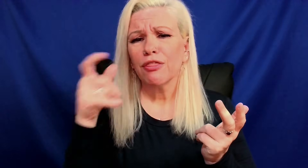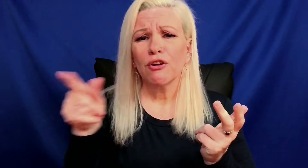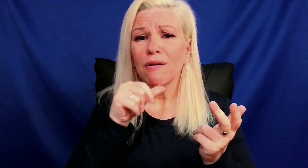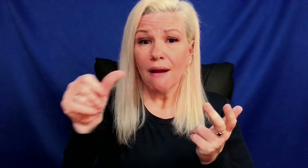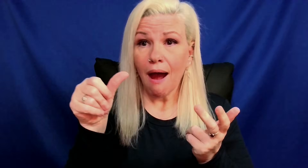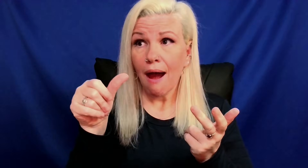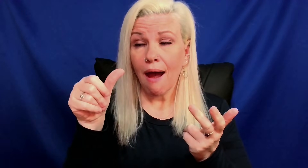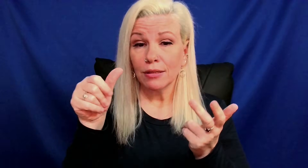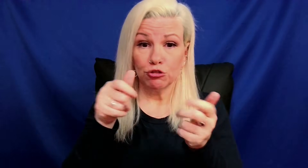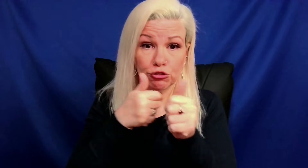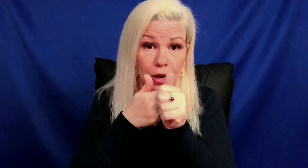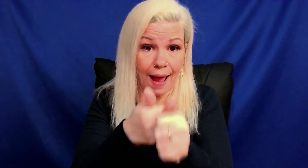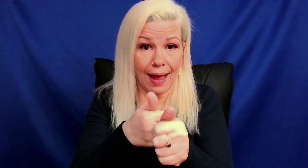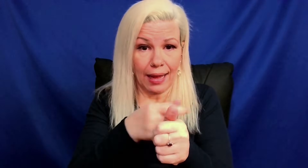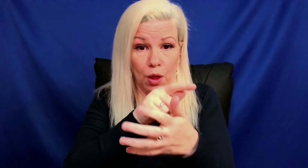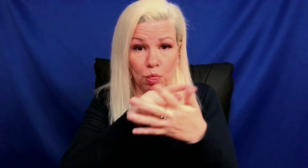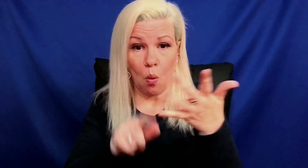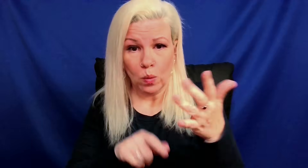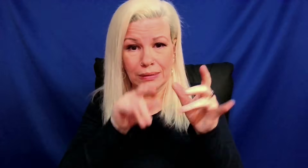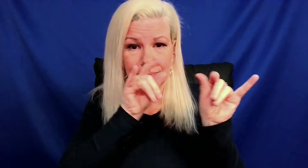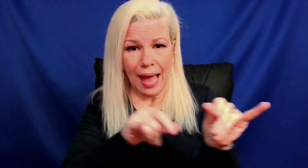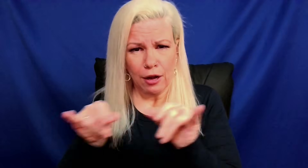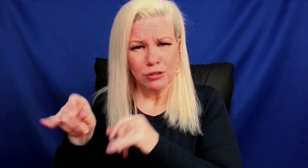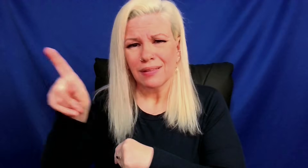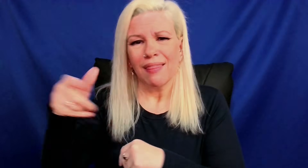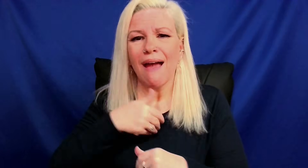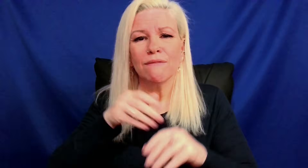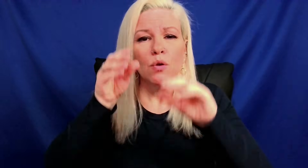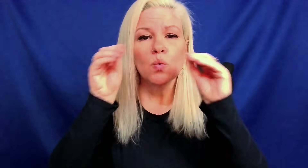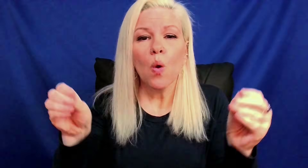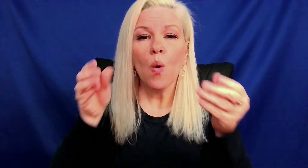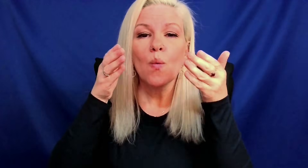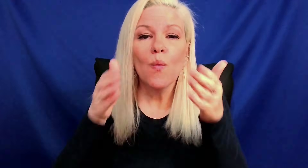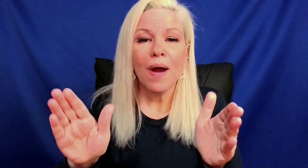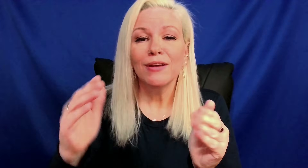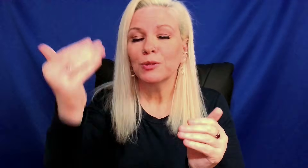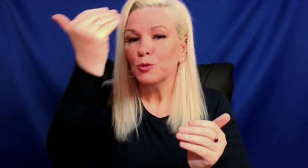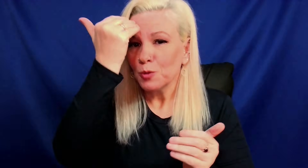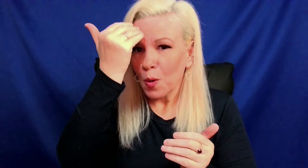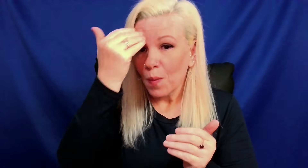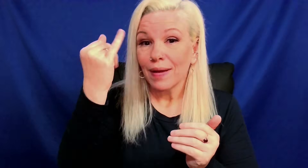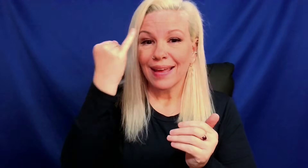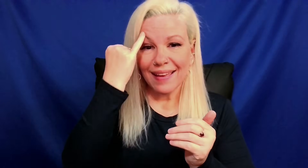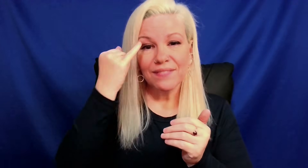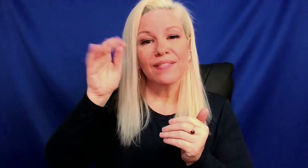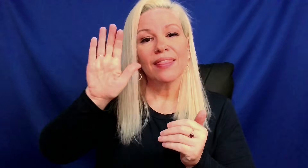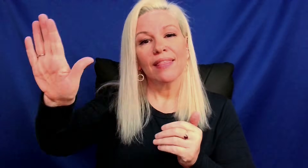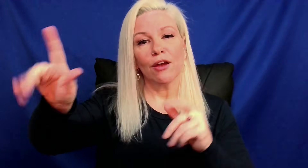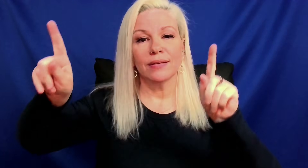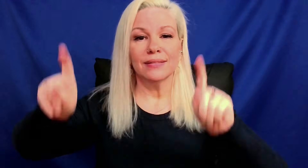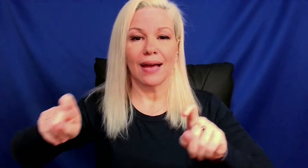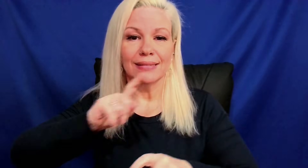If they're not tracking these patterns, then they have no way to know whether their test is fair.